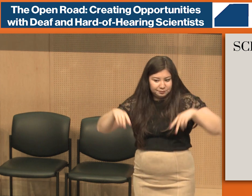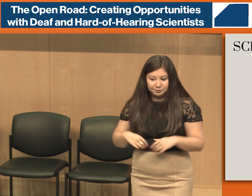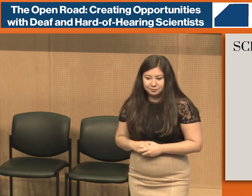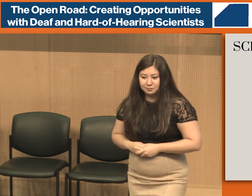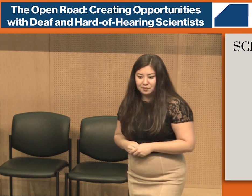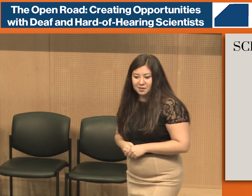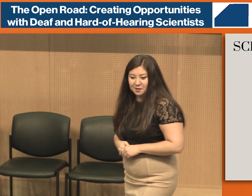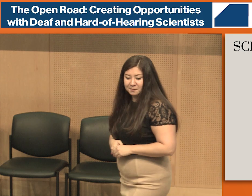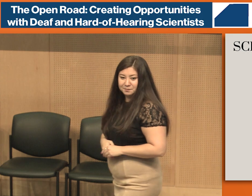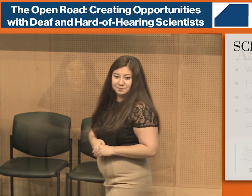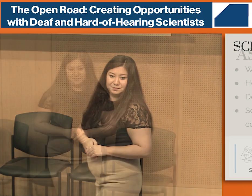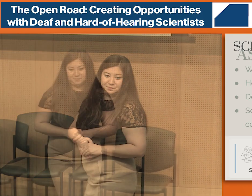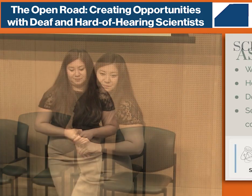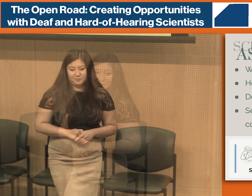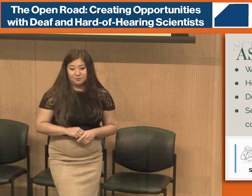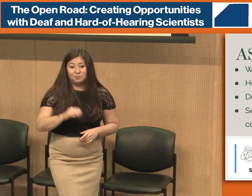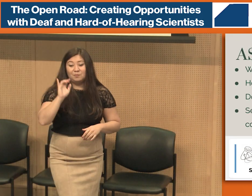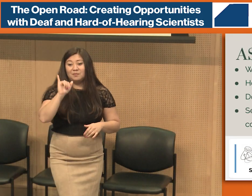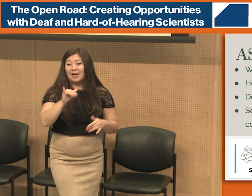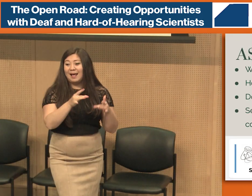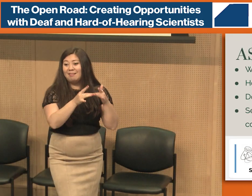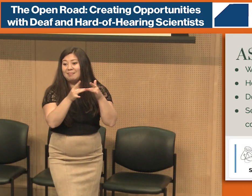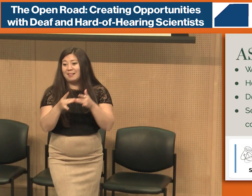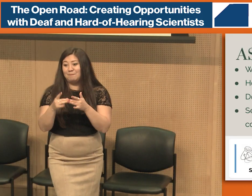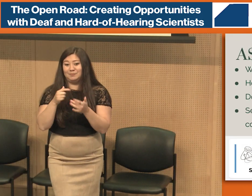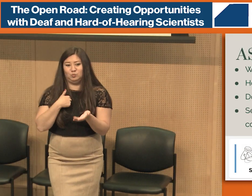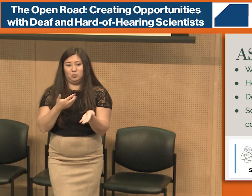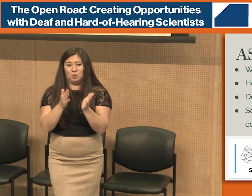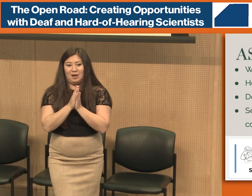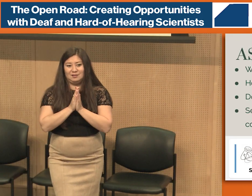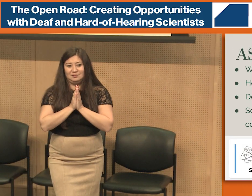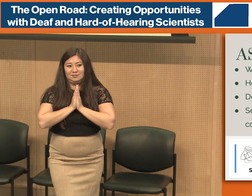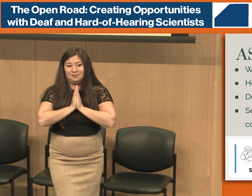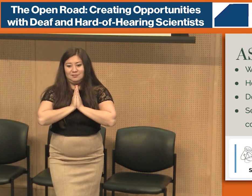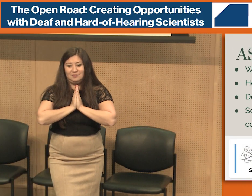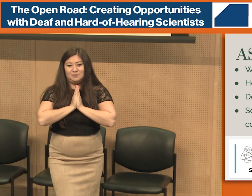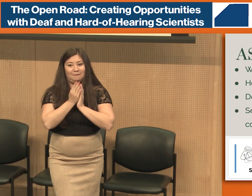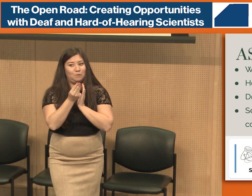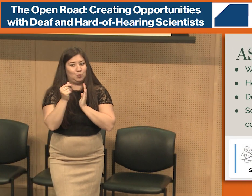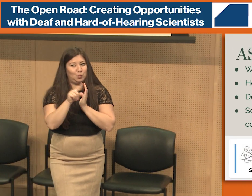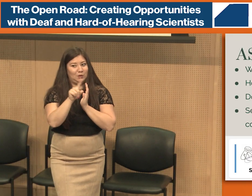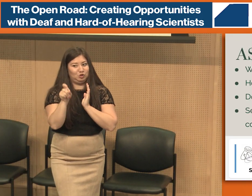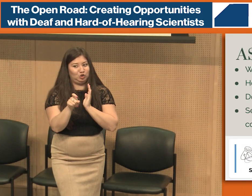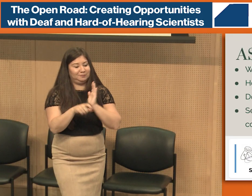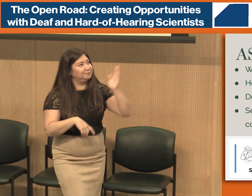my science findings. So, that realization led me to these few questions.